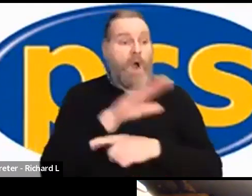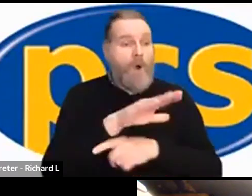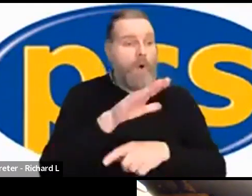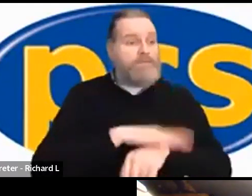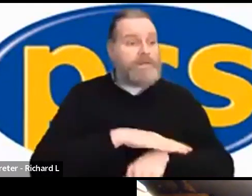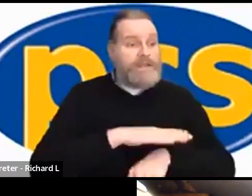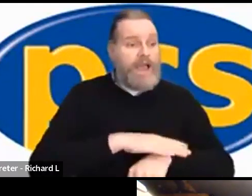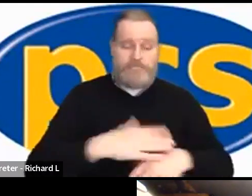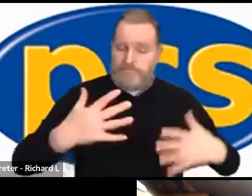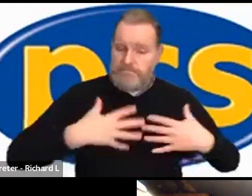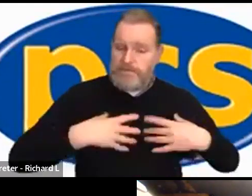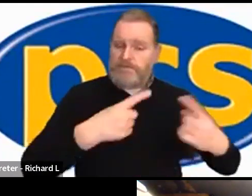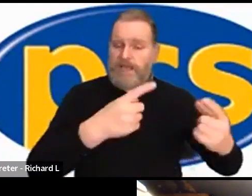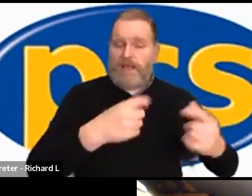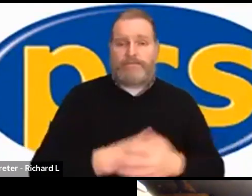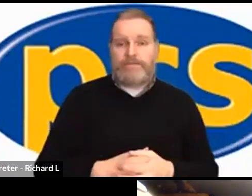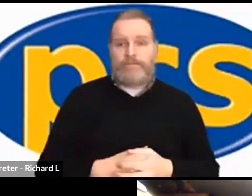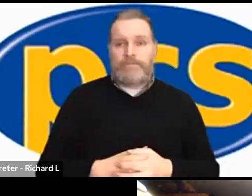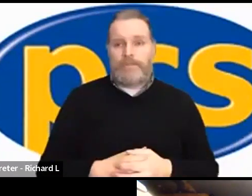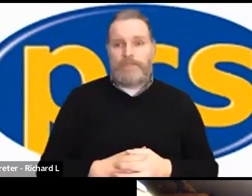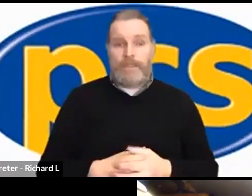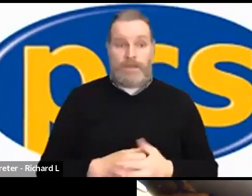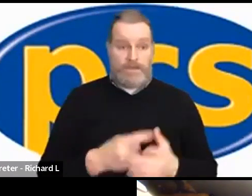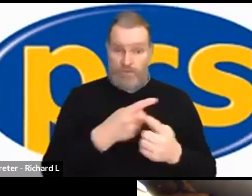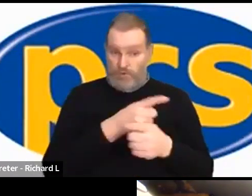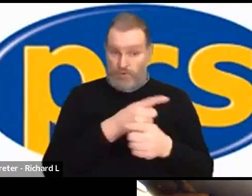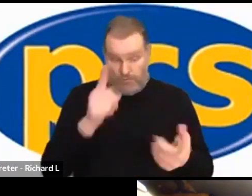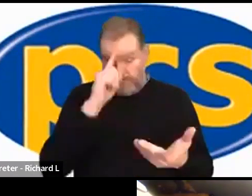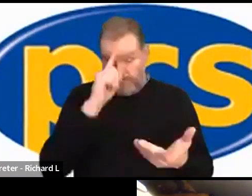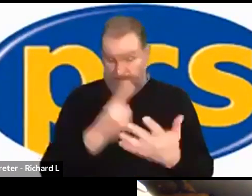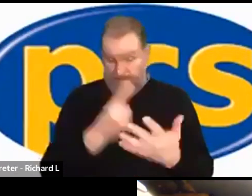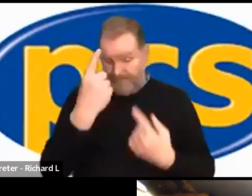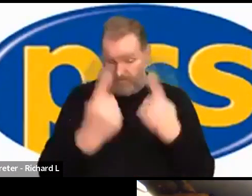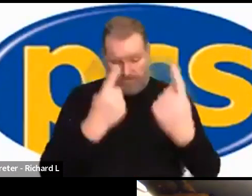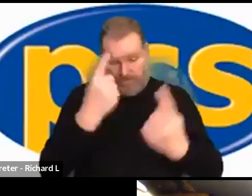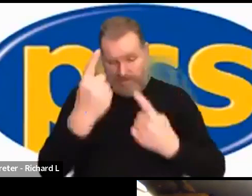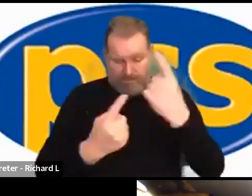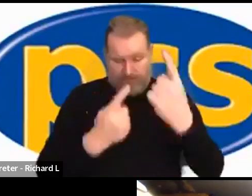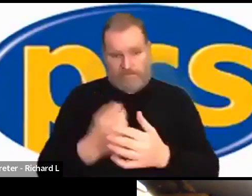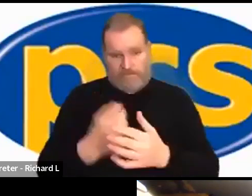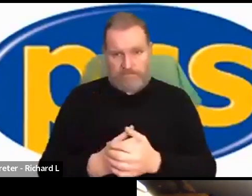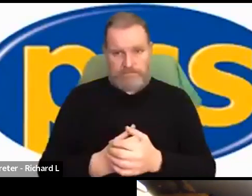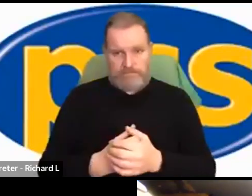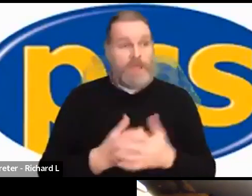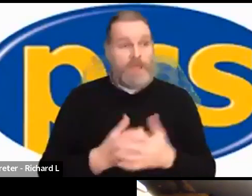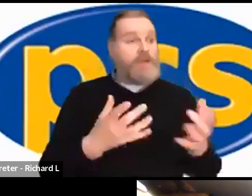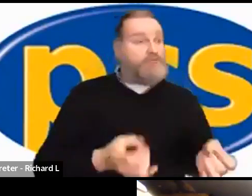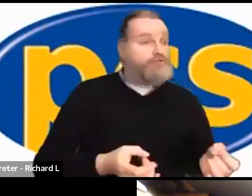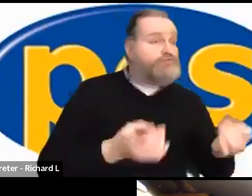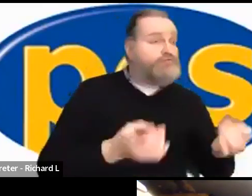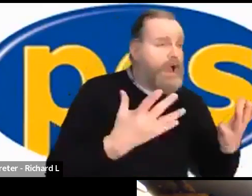time, of course, is volunteers. voluntary, and many people will reach a conclusion that doing away